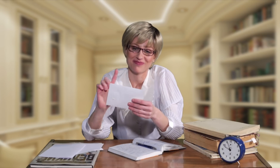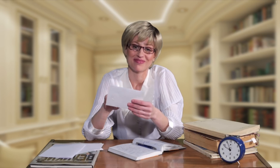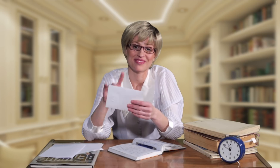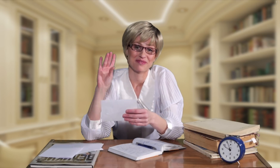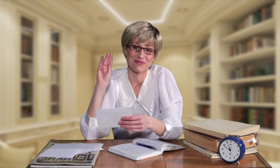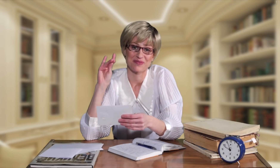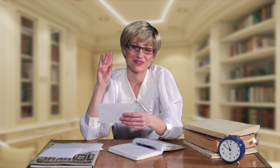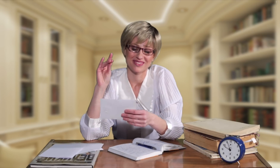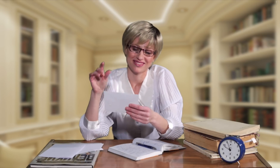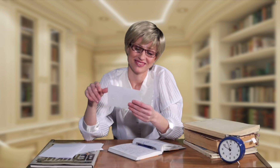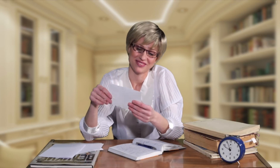Here you see her in the photo.